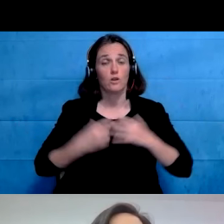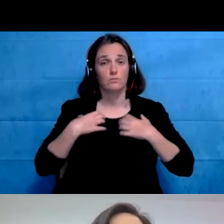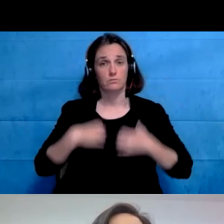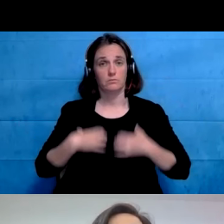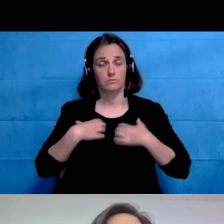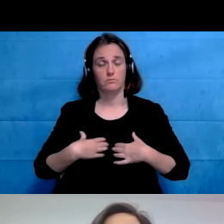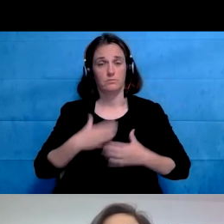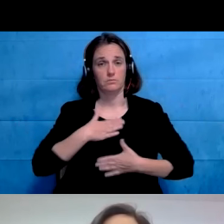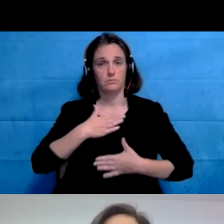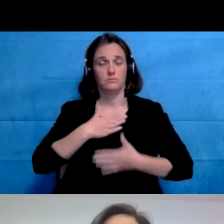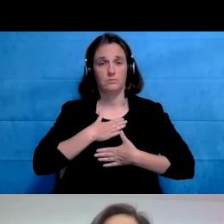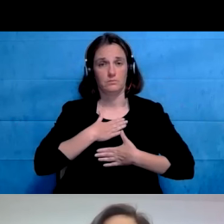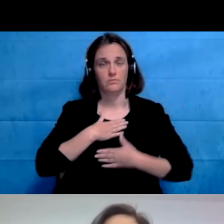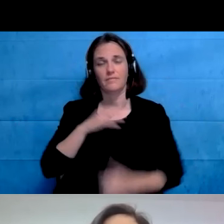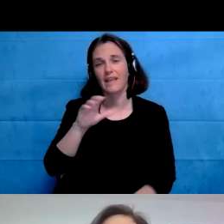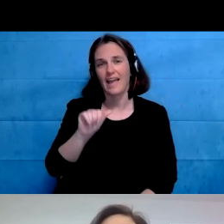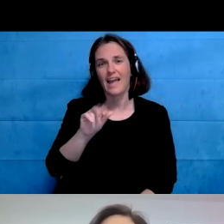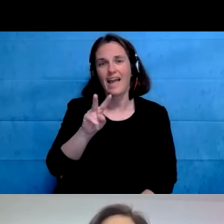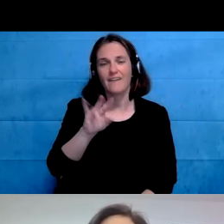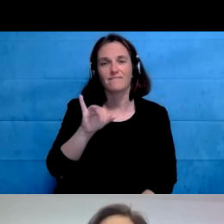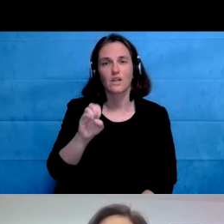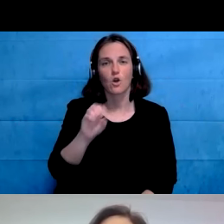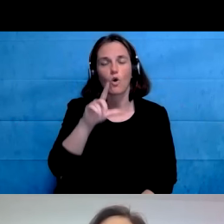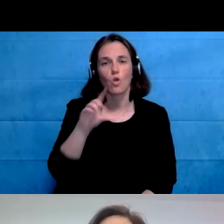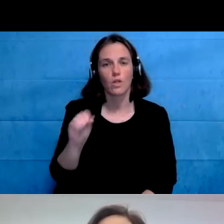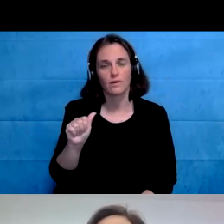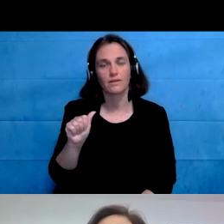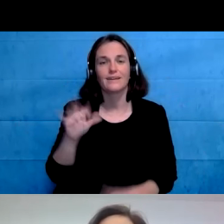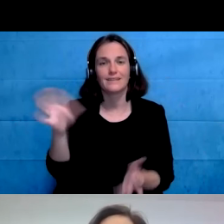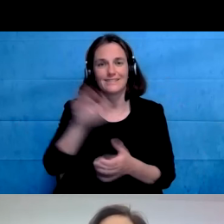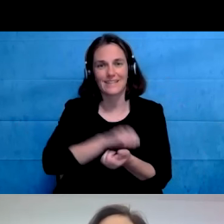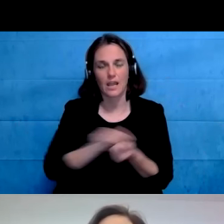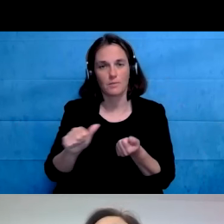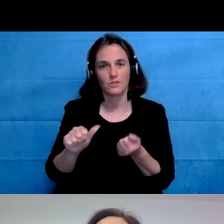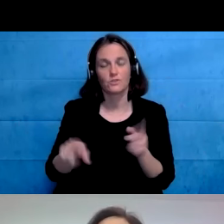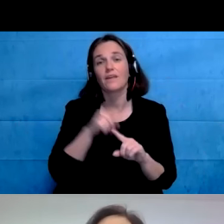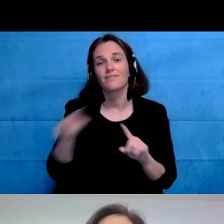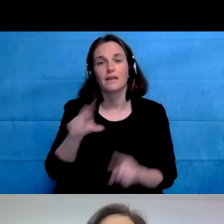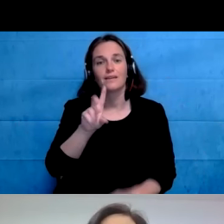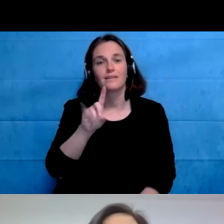This can cause alveolar damage, which leads to one of the hallmarks of this disorder, known as dyspnea, which is shortness of breath.